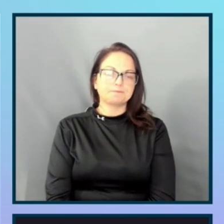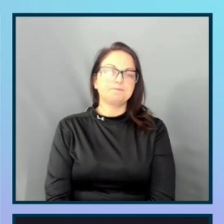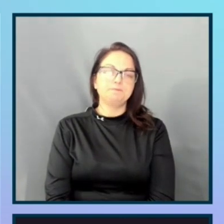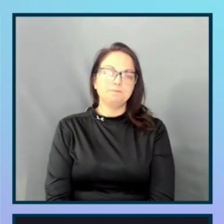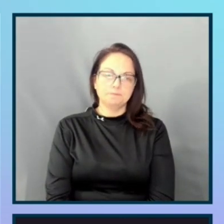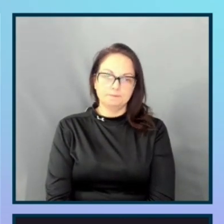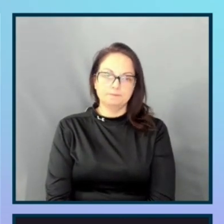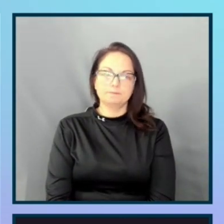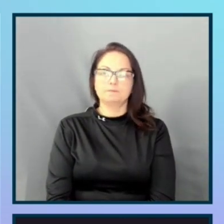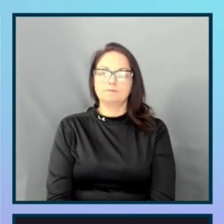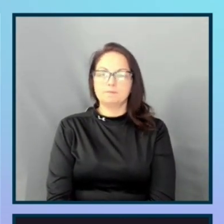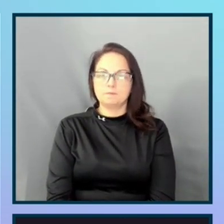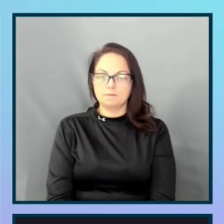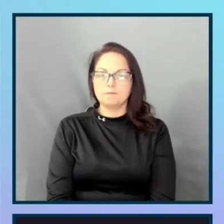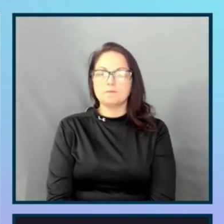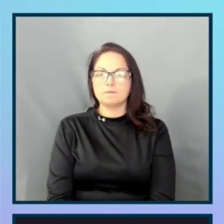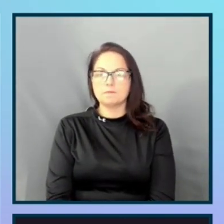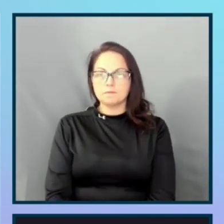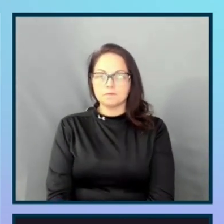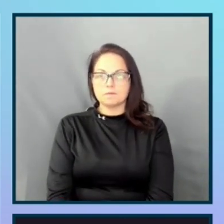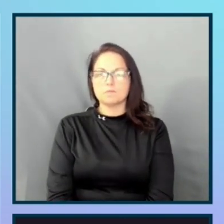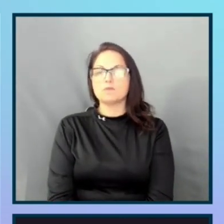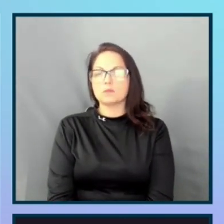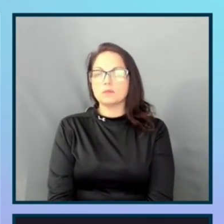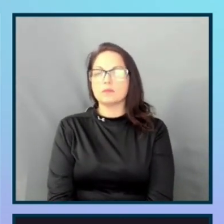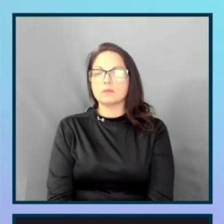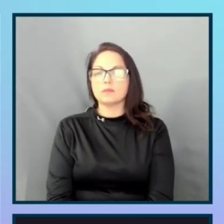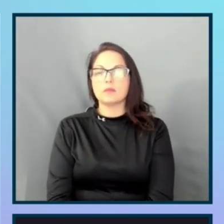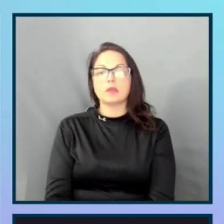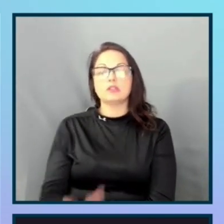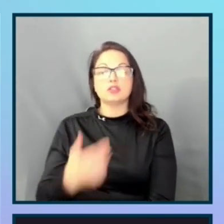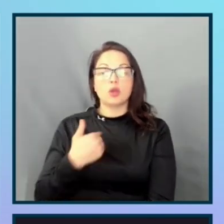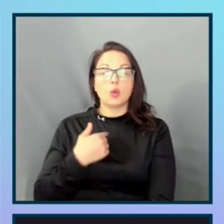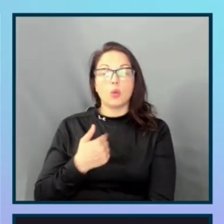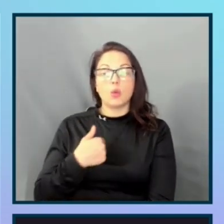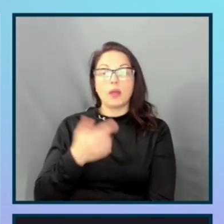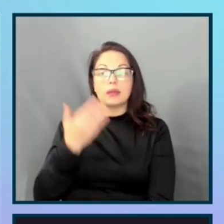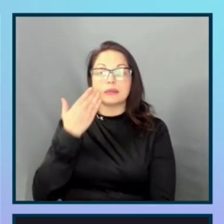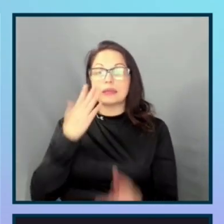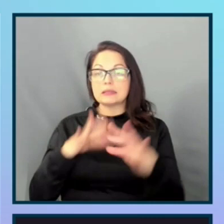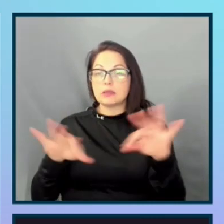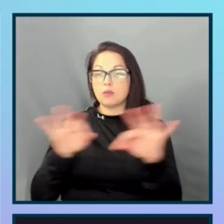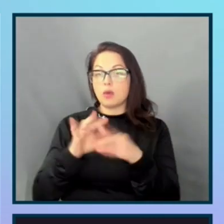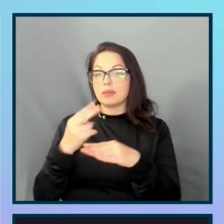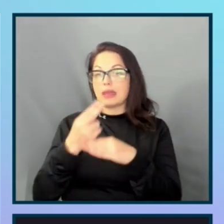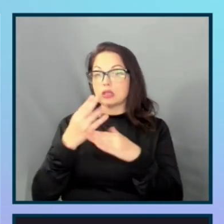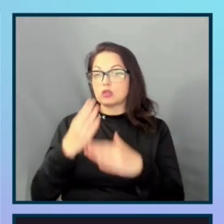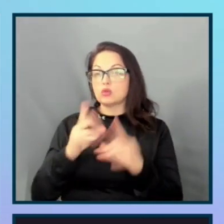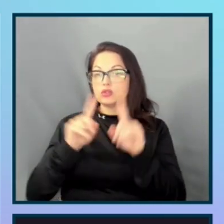but I think it's really important for us to understand that user testing is still data and data points,